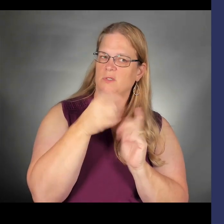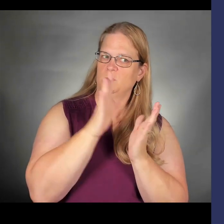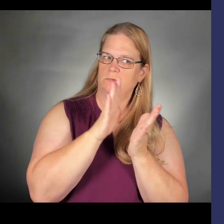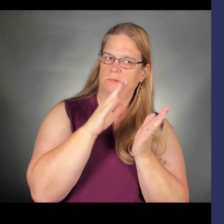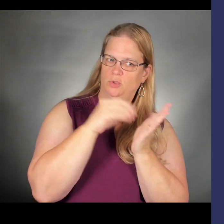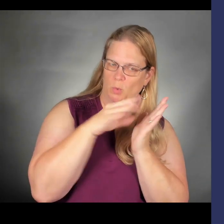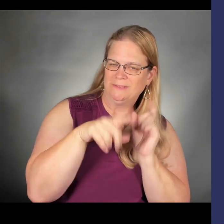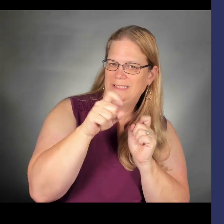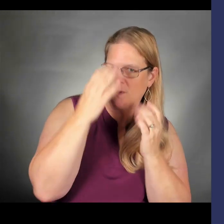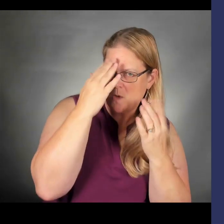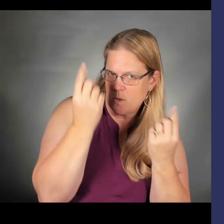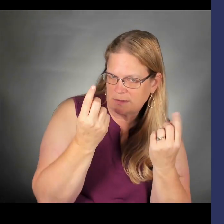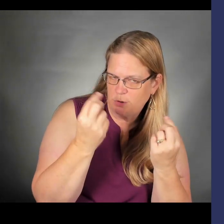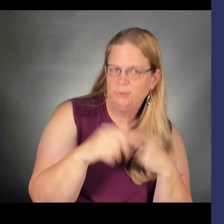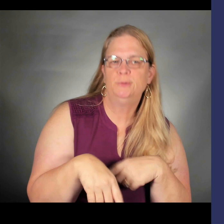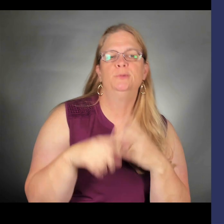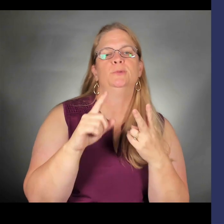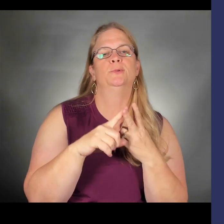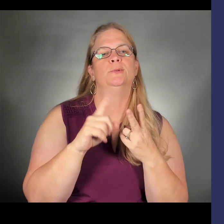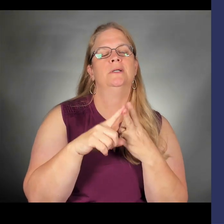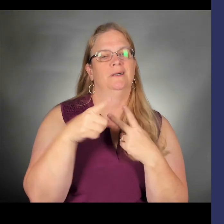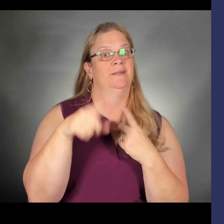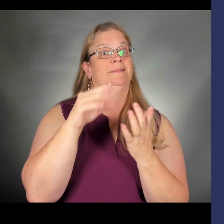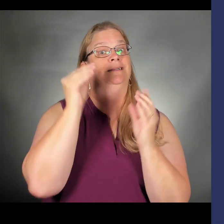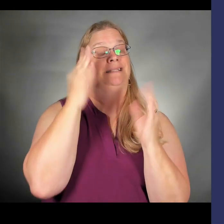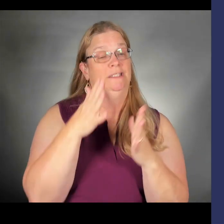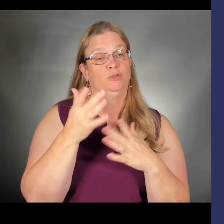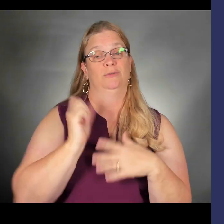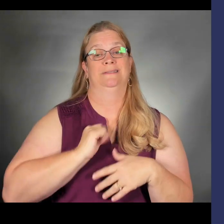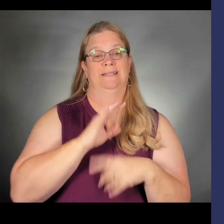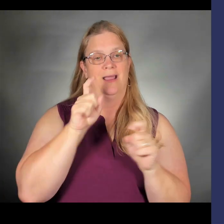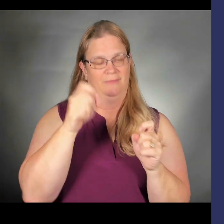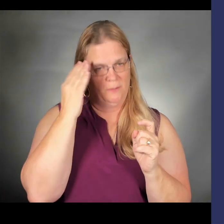A bullying program is related to what students need to know;